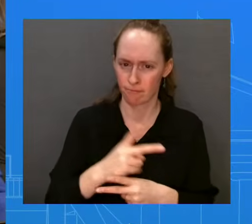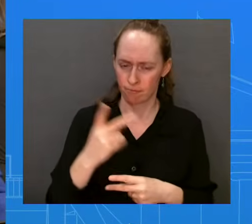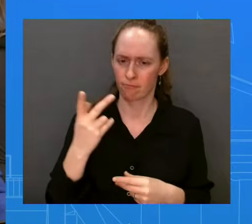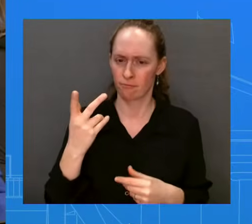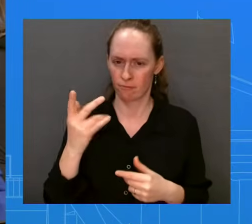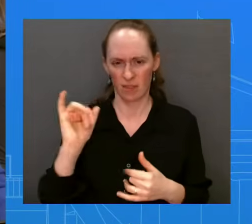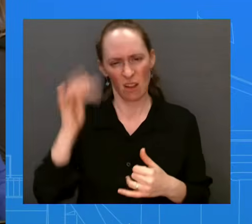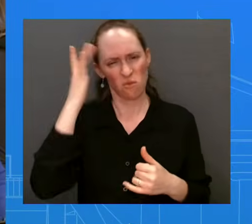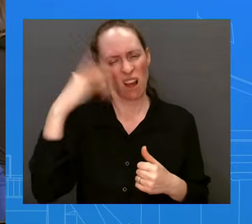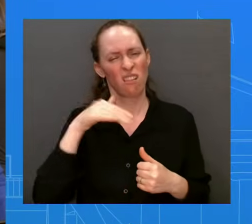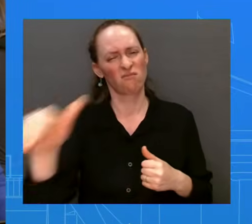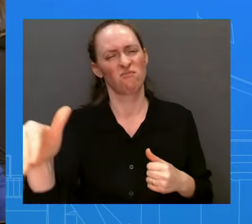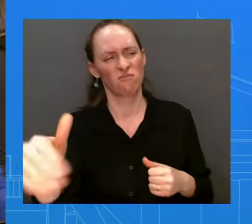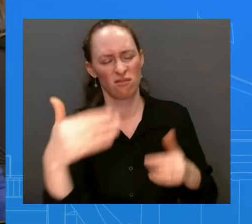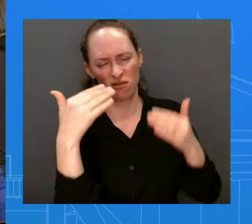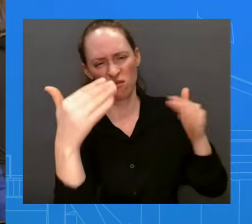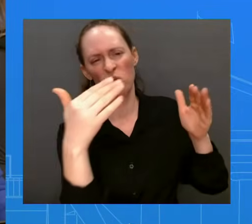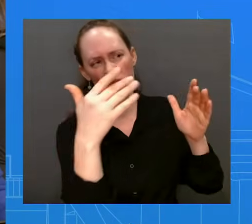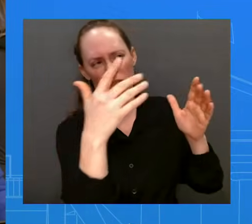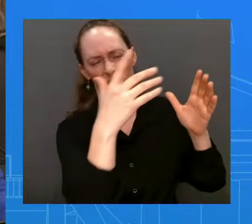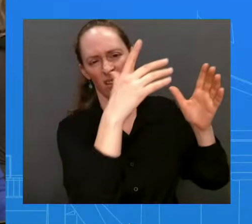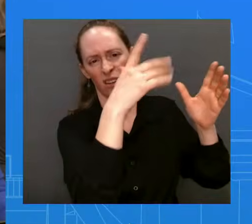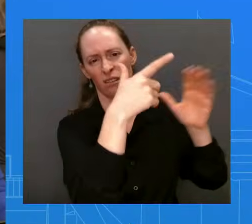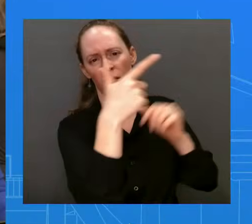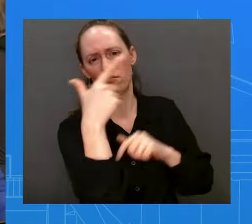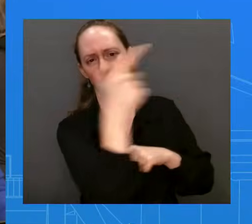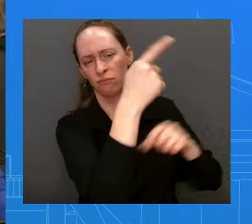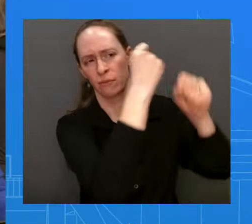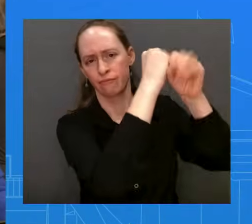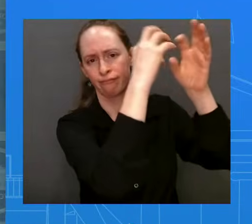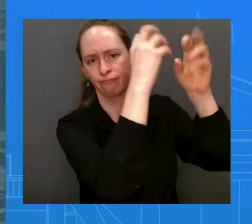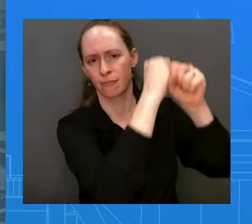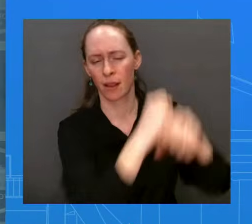should the public be hearing from the President directly on this? Mr. Kirby: I have --